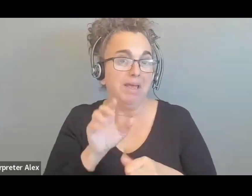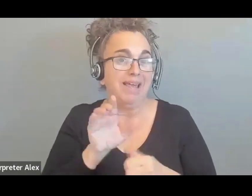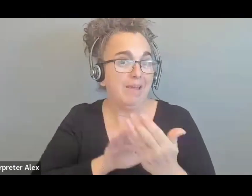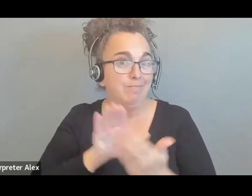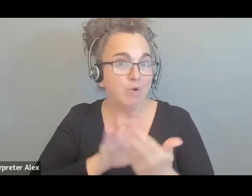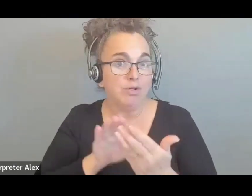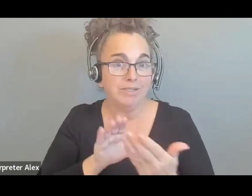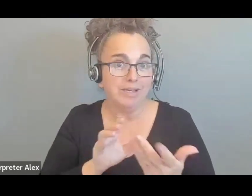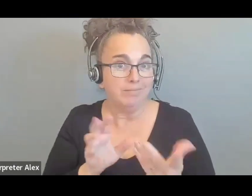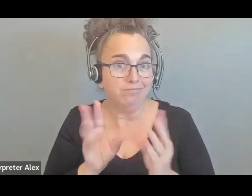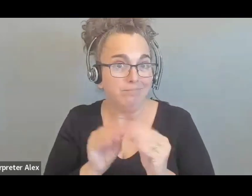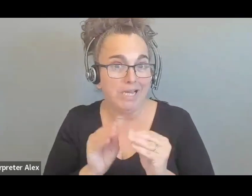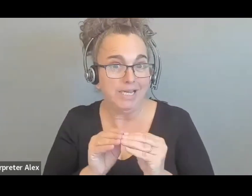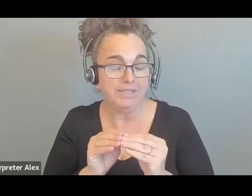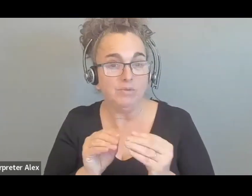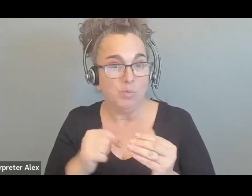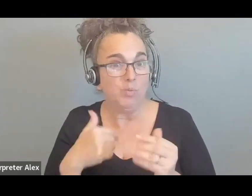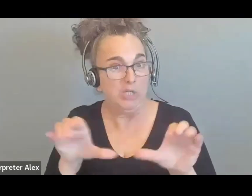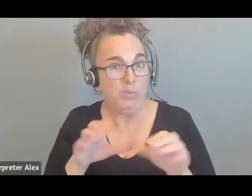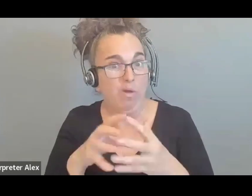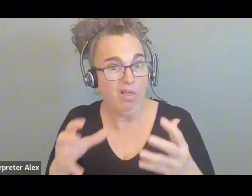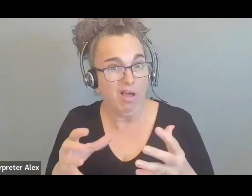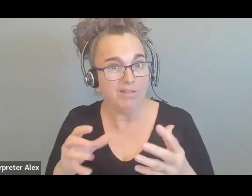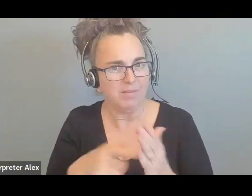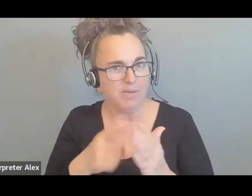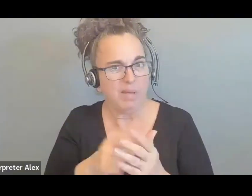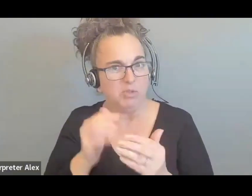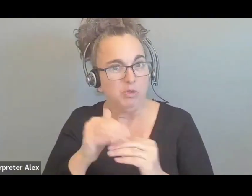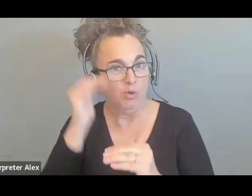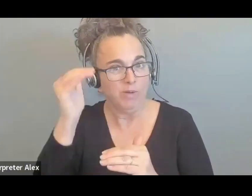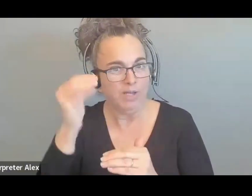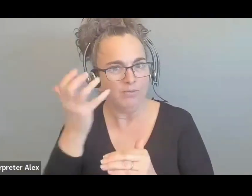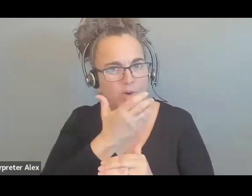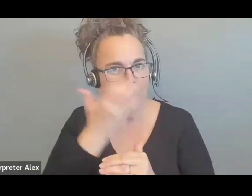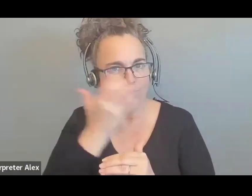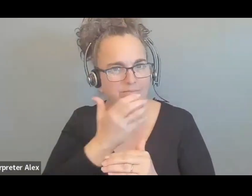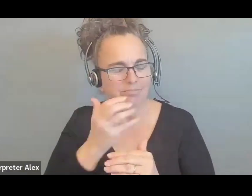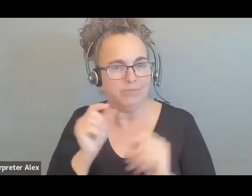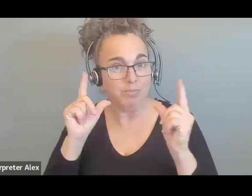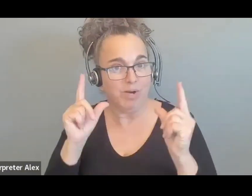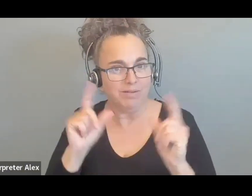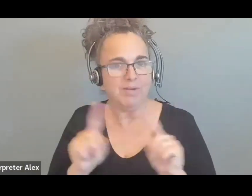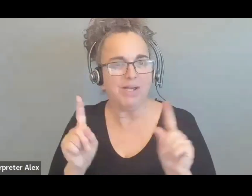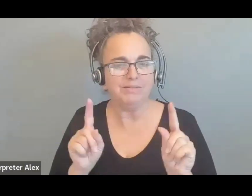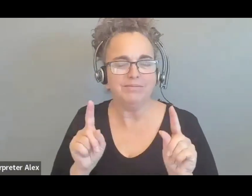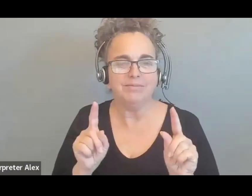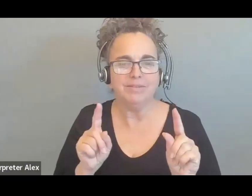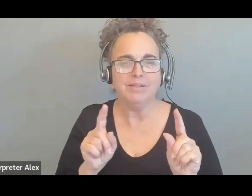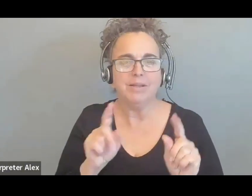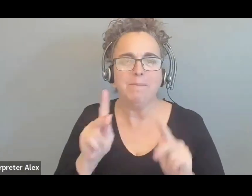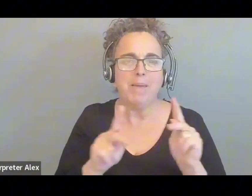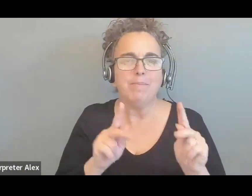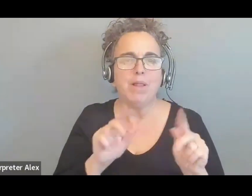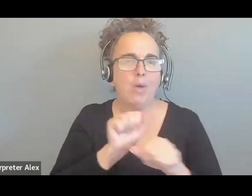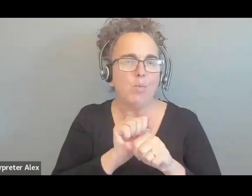almost too much where you're like, slow down. But we really, I mean the people that I work the closest